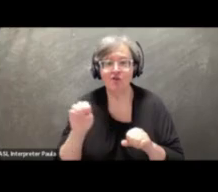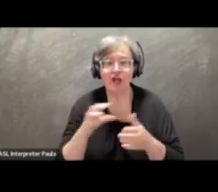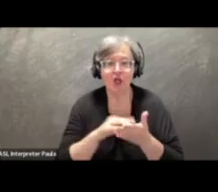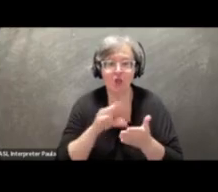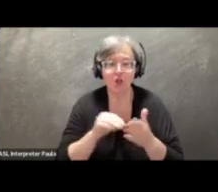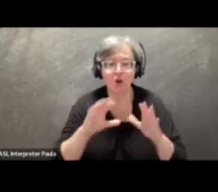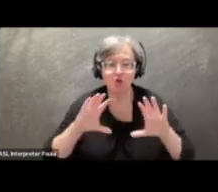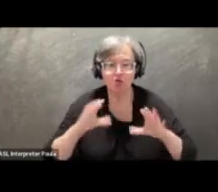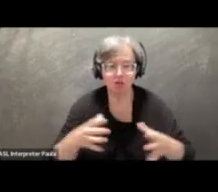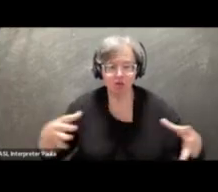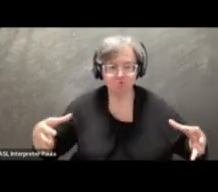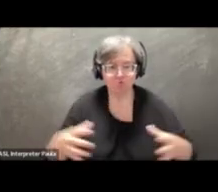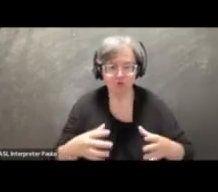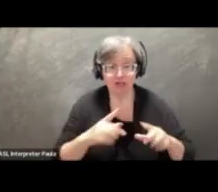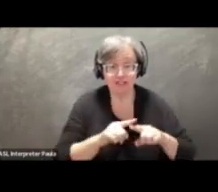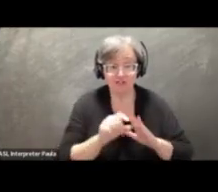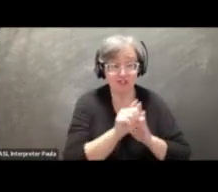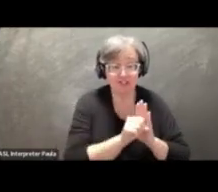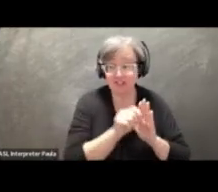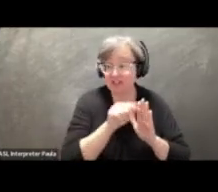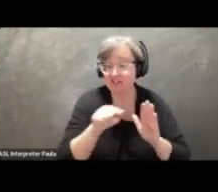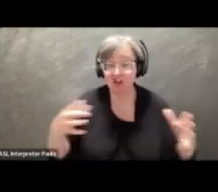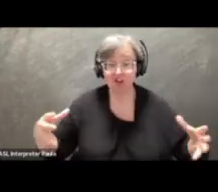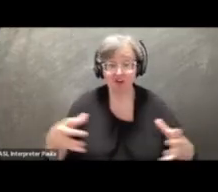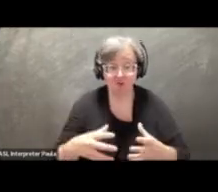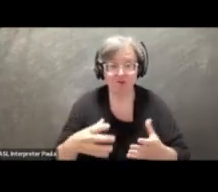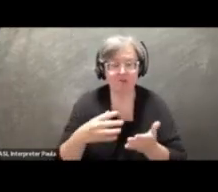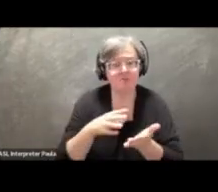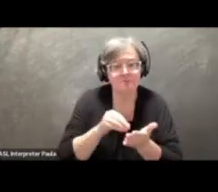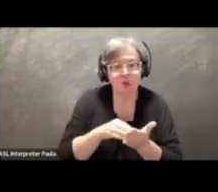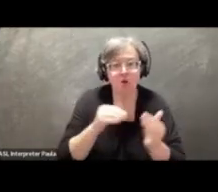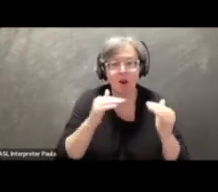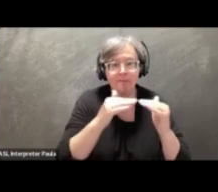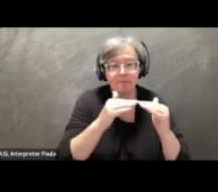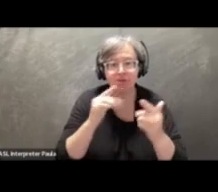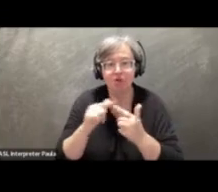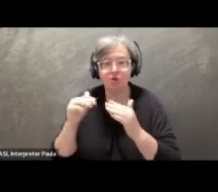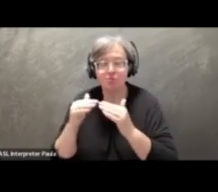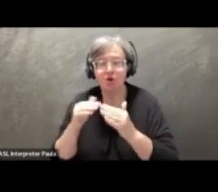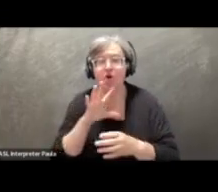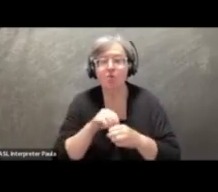states together to engage in peer-to-peer learning around various topics within the person-centered practices space,